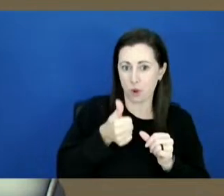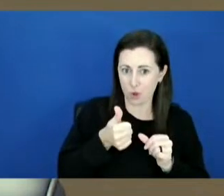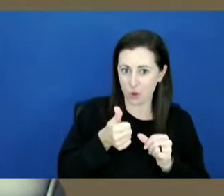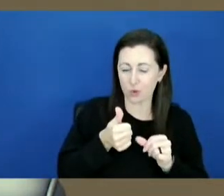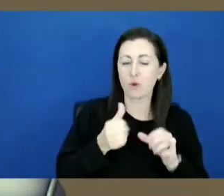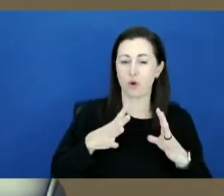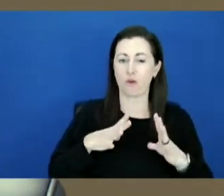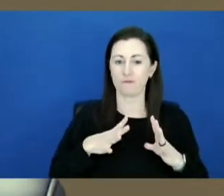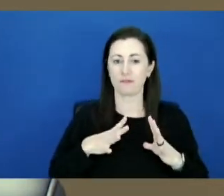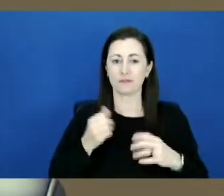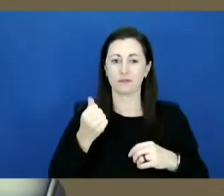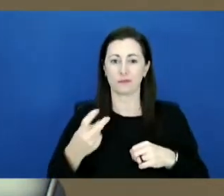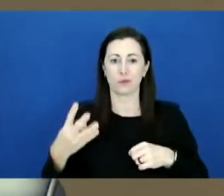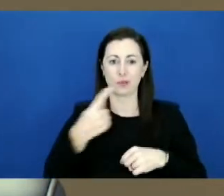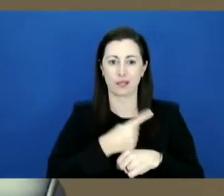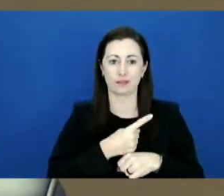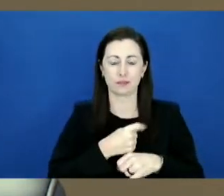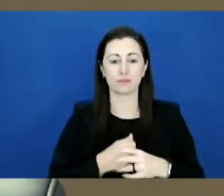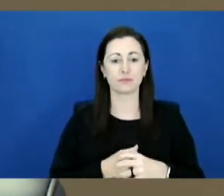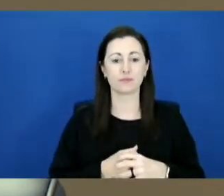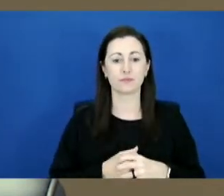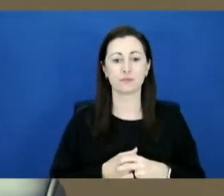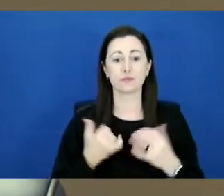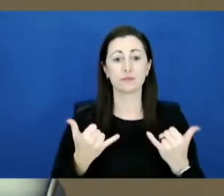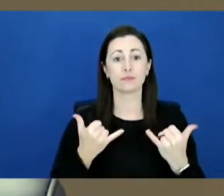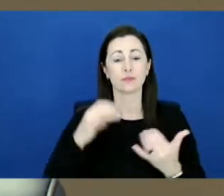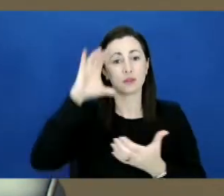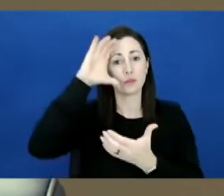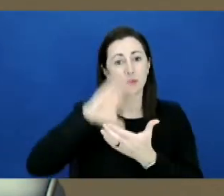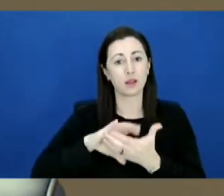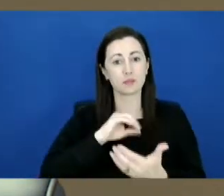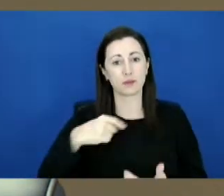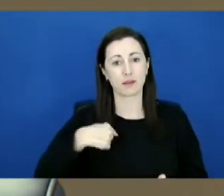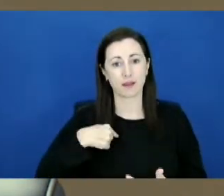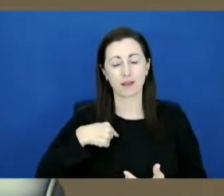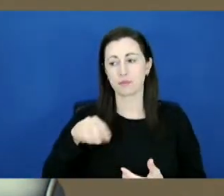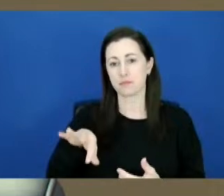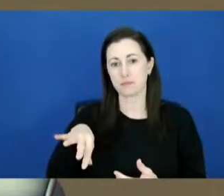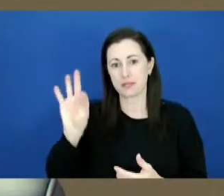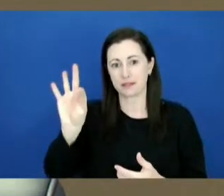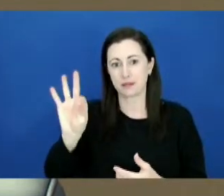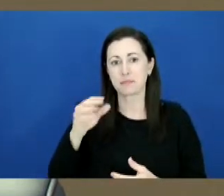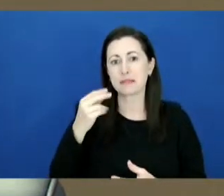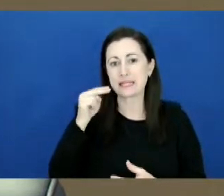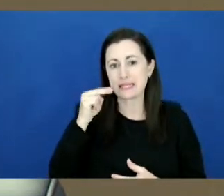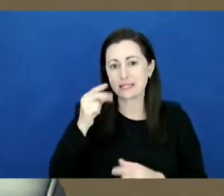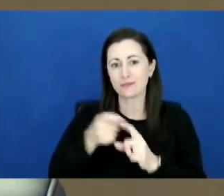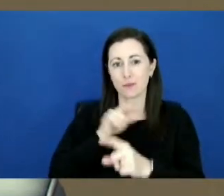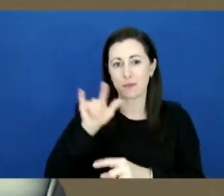OFF AFTER THE CMS MEETING